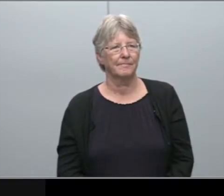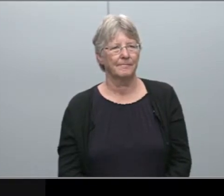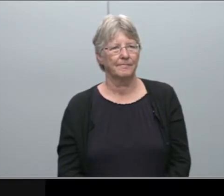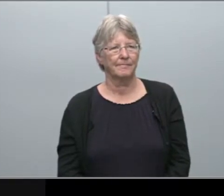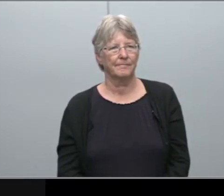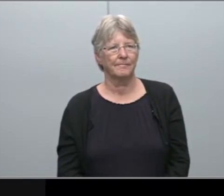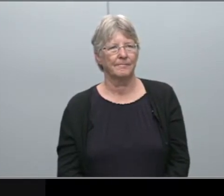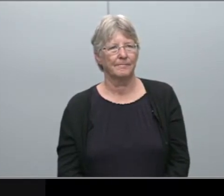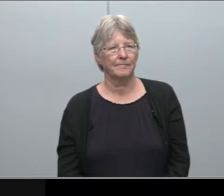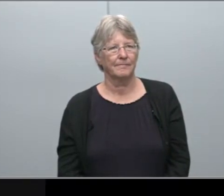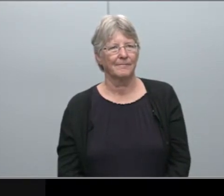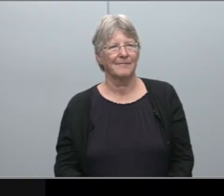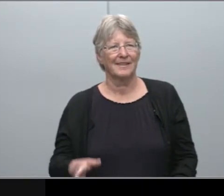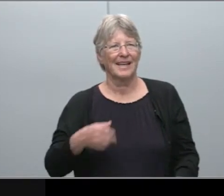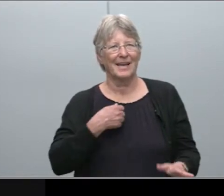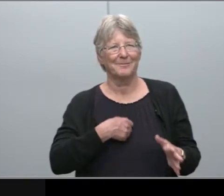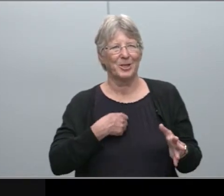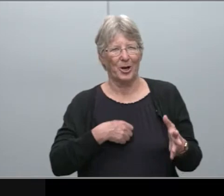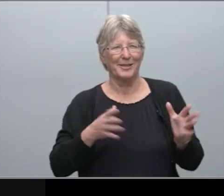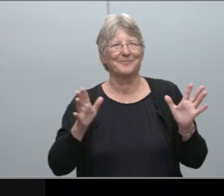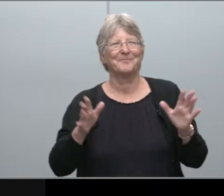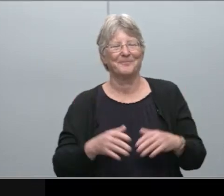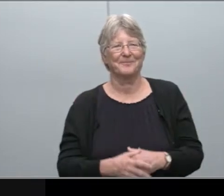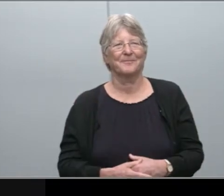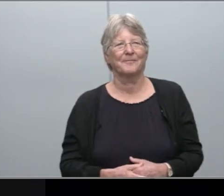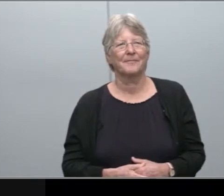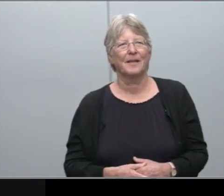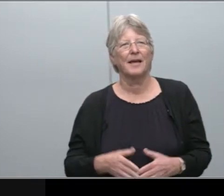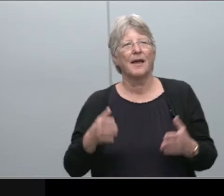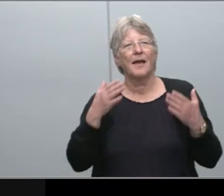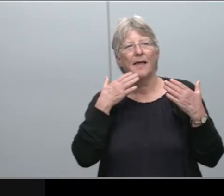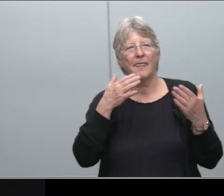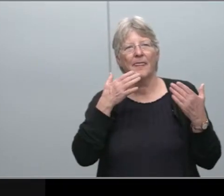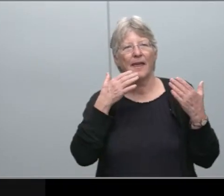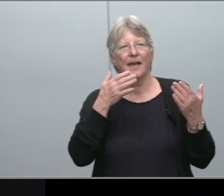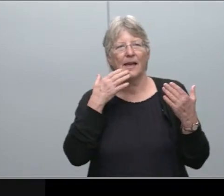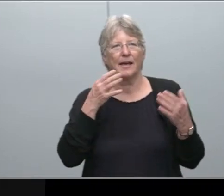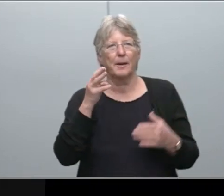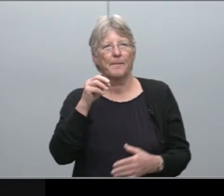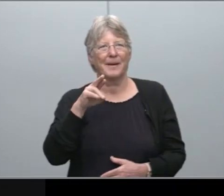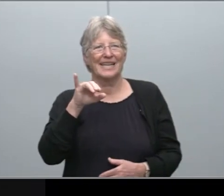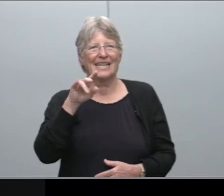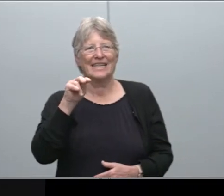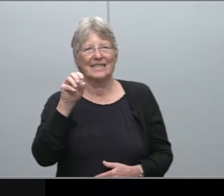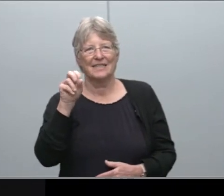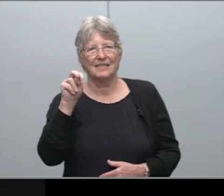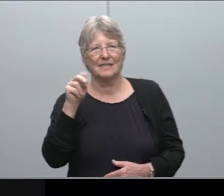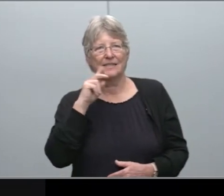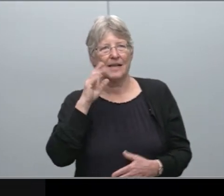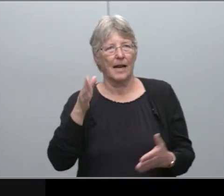if all of those people can open for business, but school, with all the money they spend,